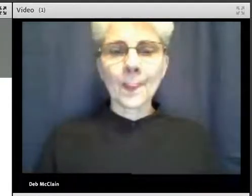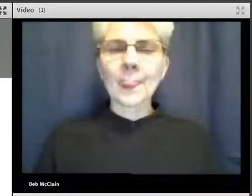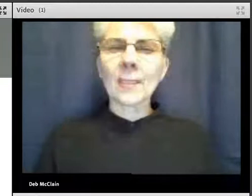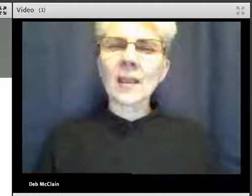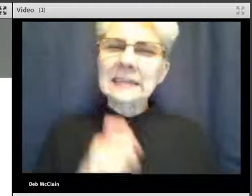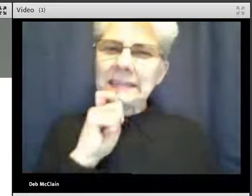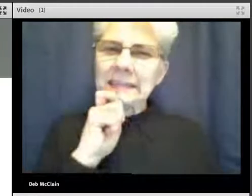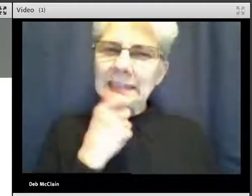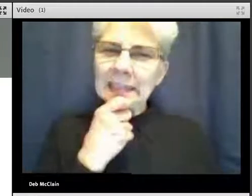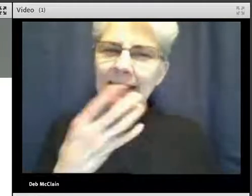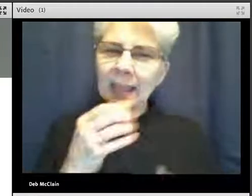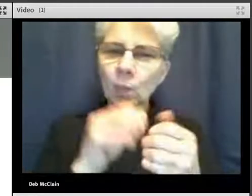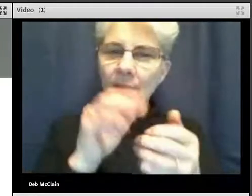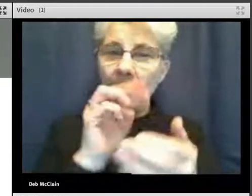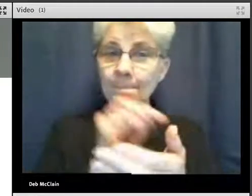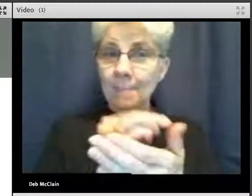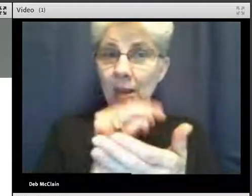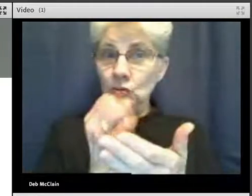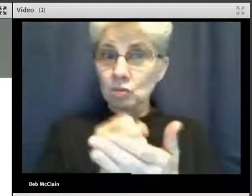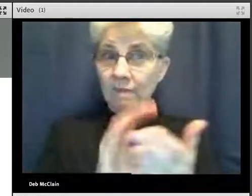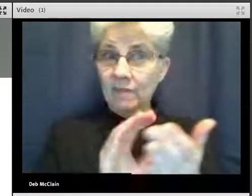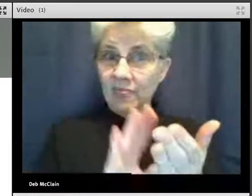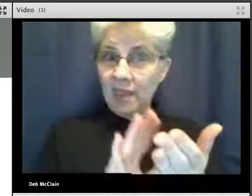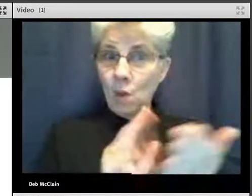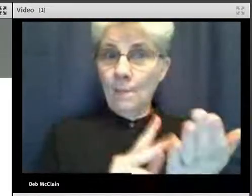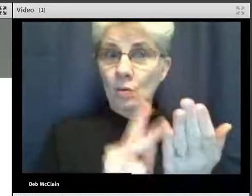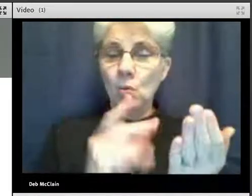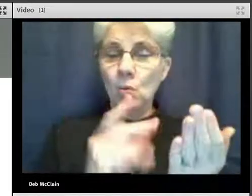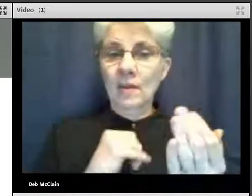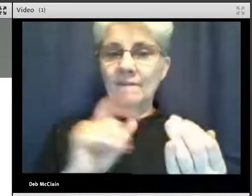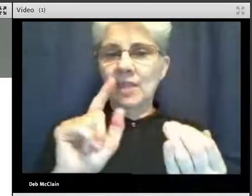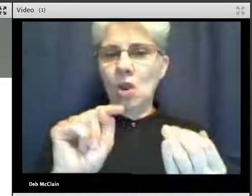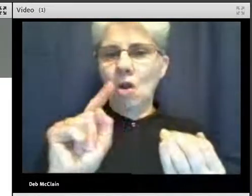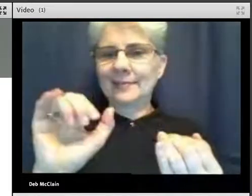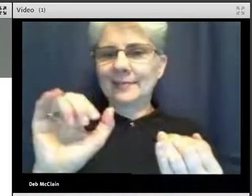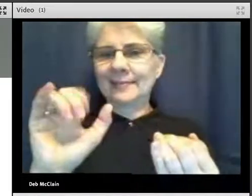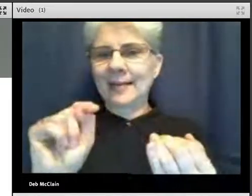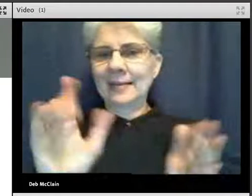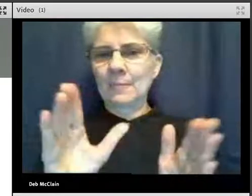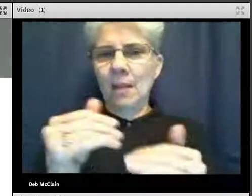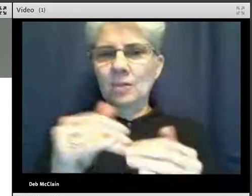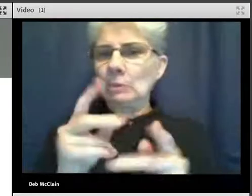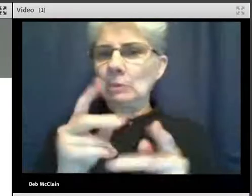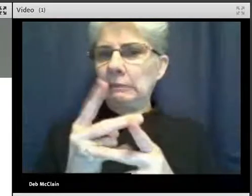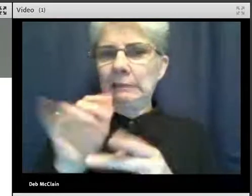And one of the neat things with Microsoft, I will say, is once you have that alt-text box open, you can keep it open